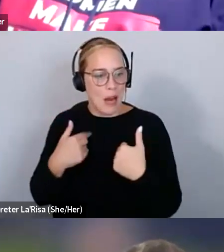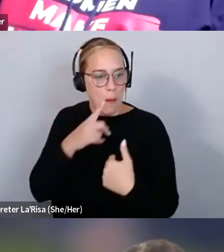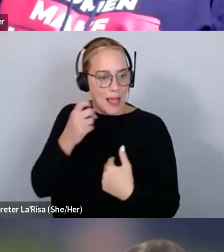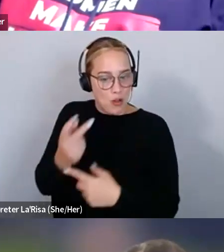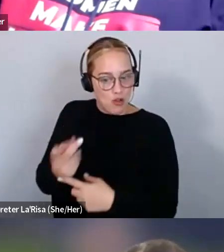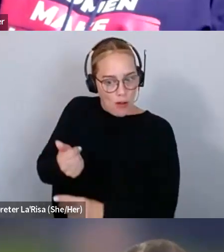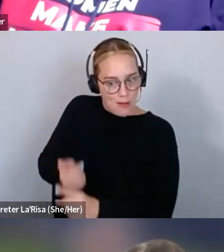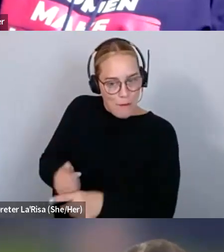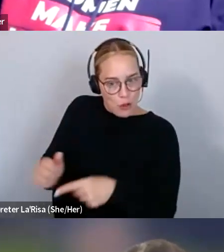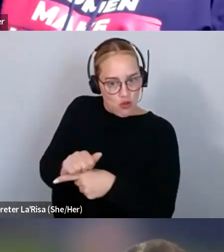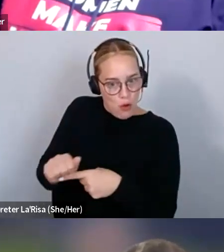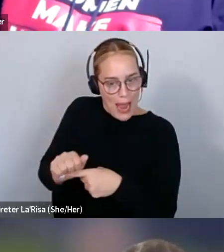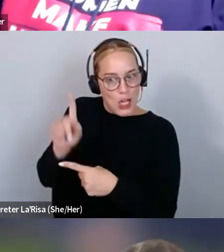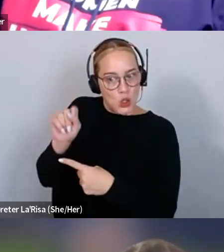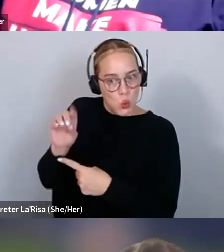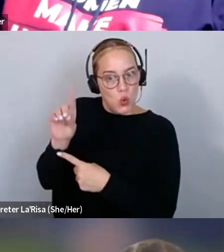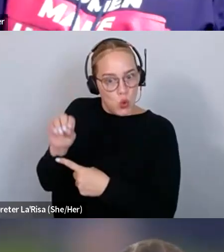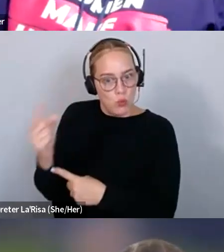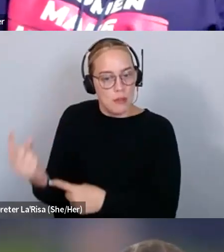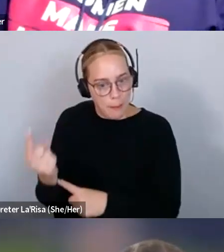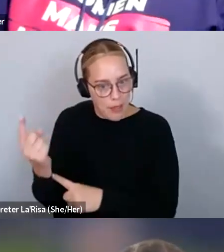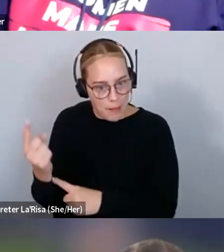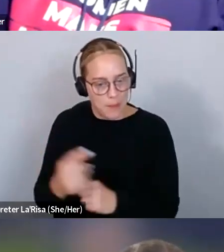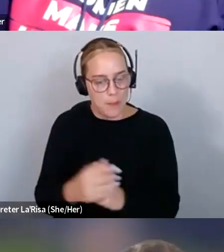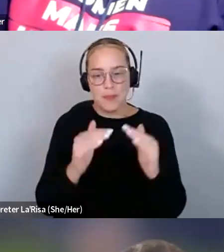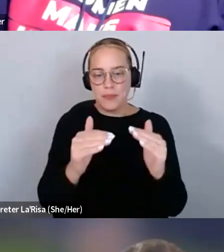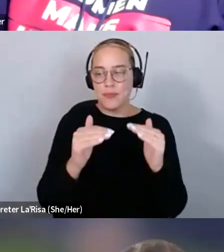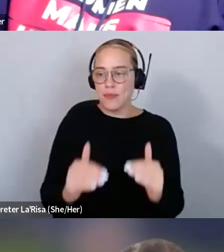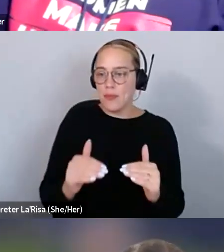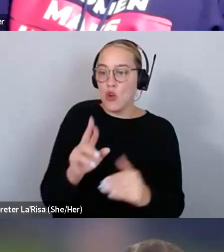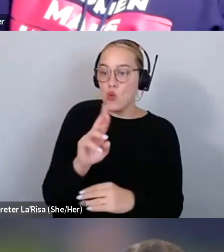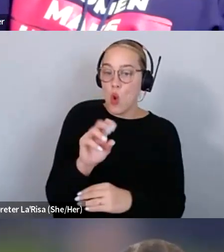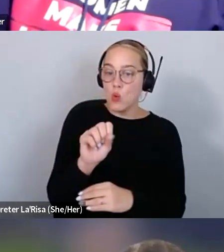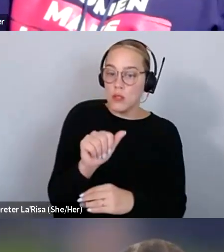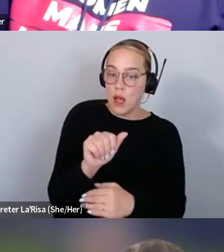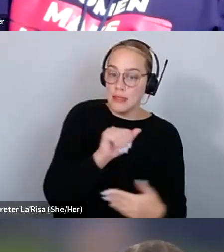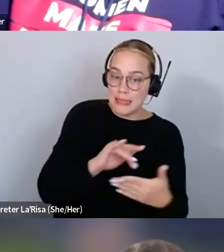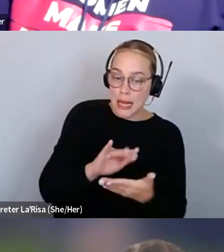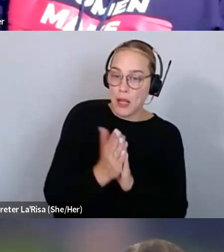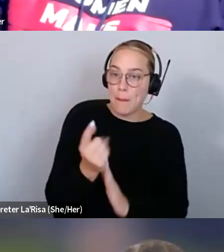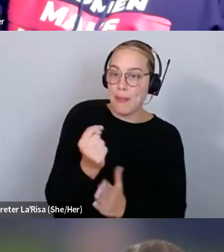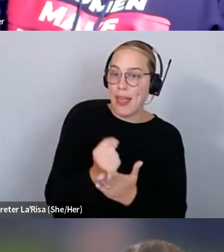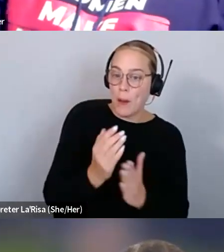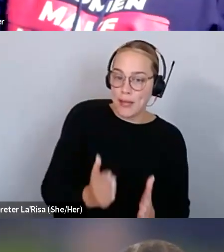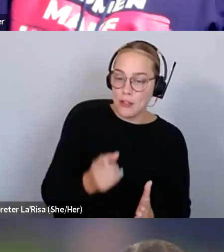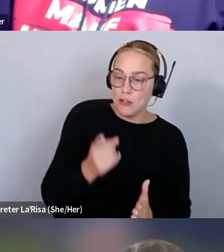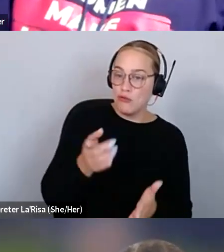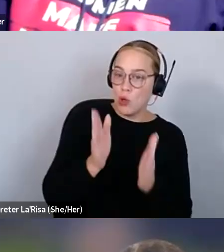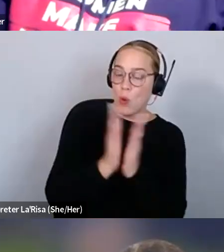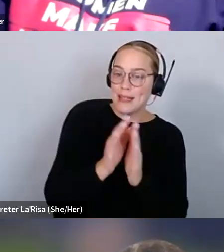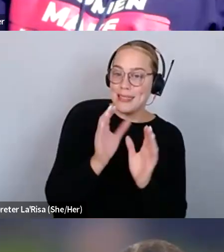it's an emotional support animal but, in fact, it can be a service animal in this case because it is trained to do something. So the next thing.